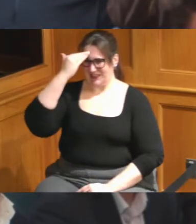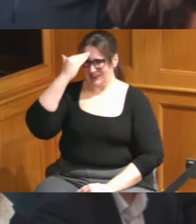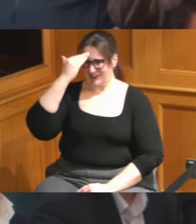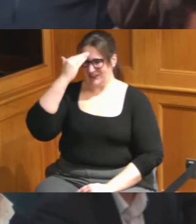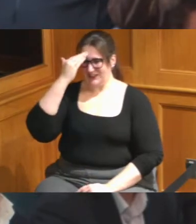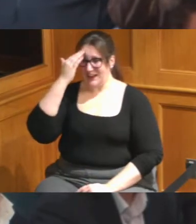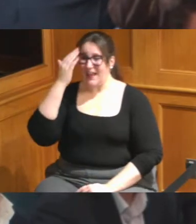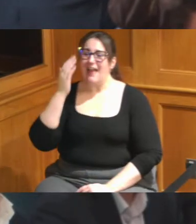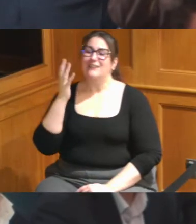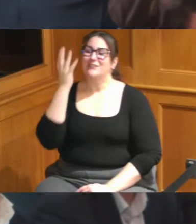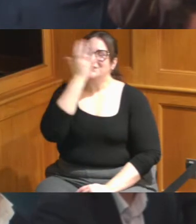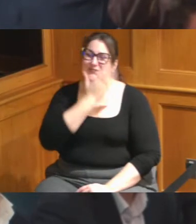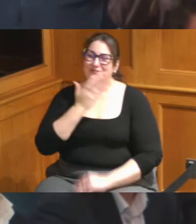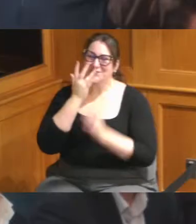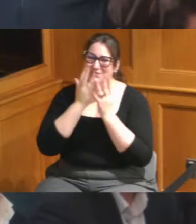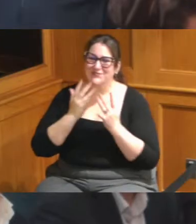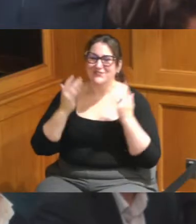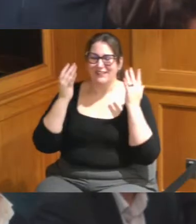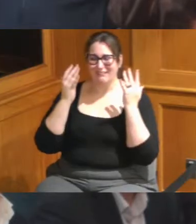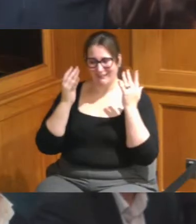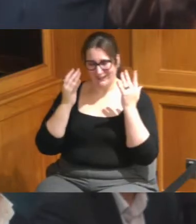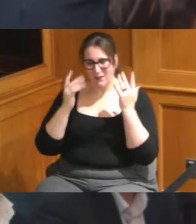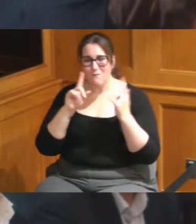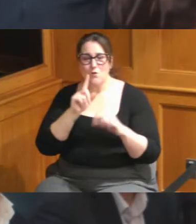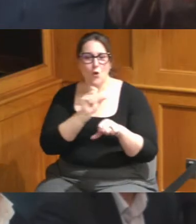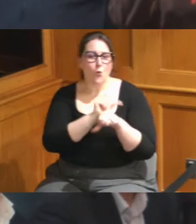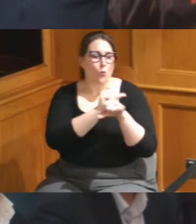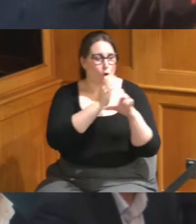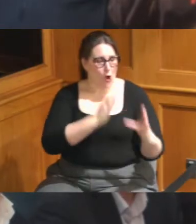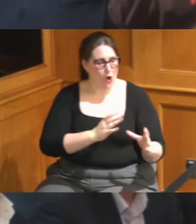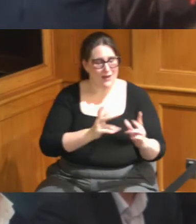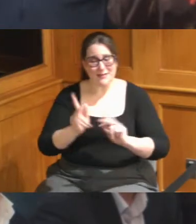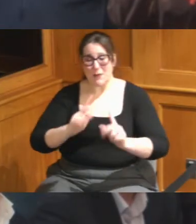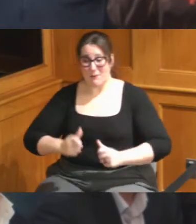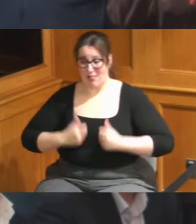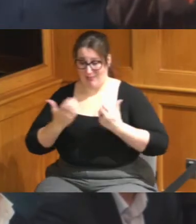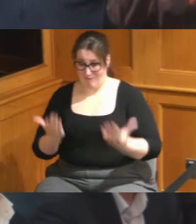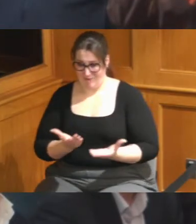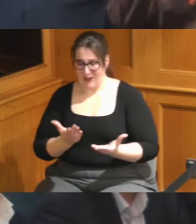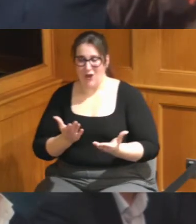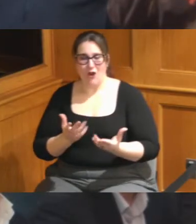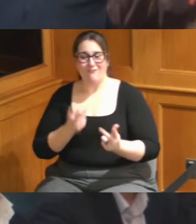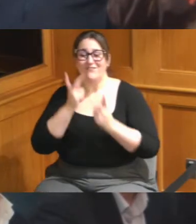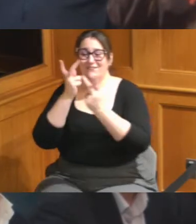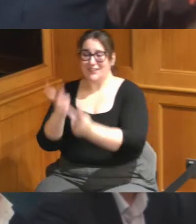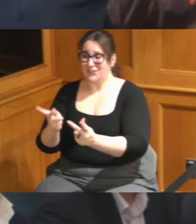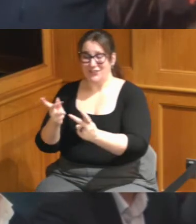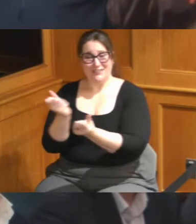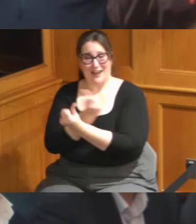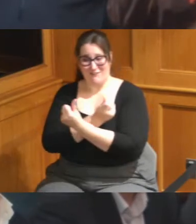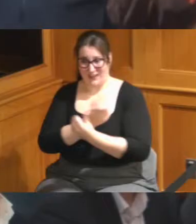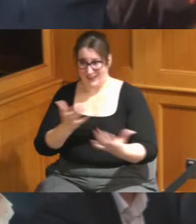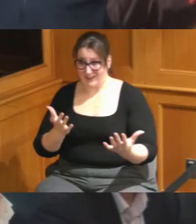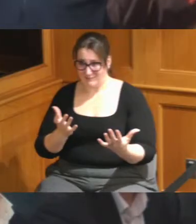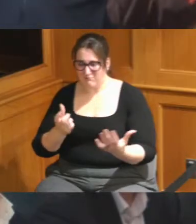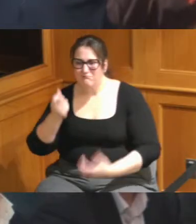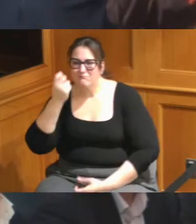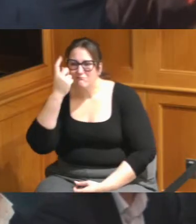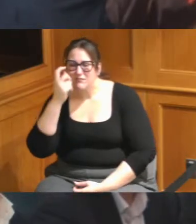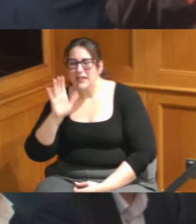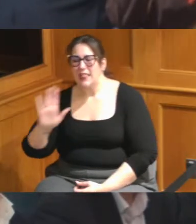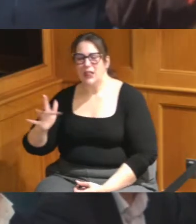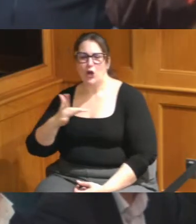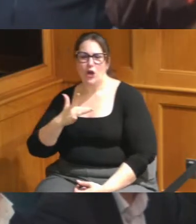friendly faces to employees, residents, and visitors alike. Whereas their kindness Whereas